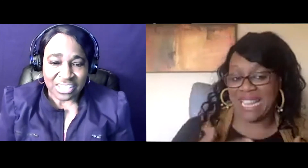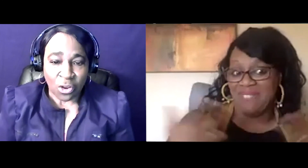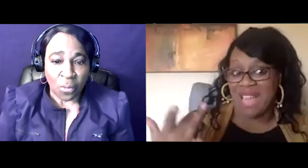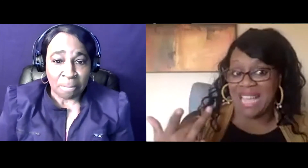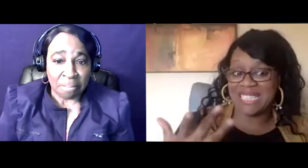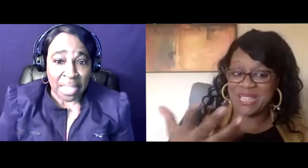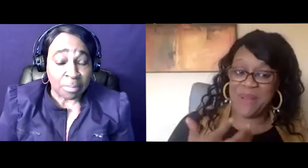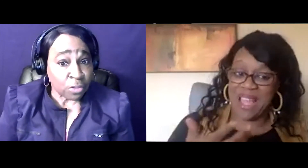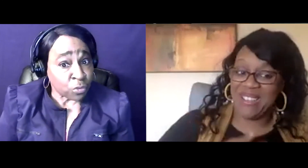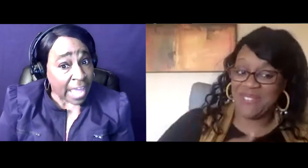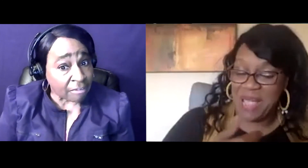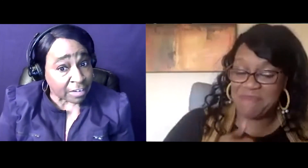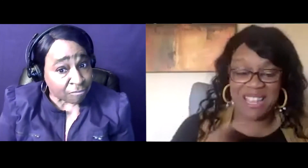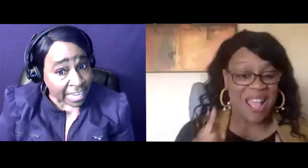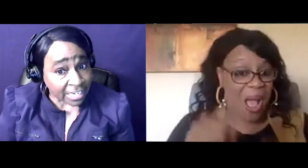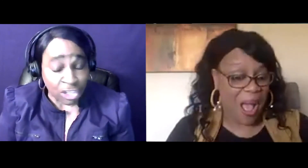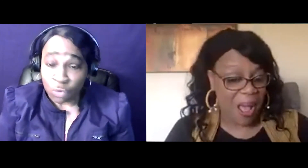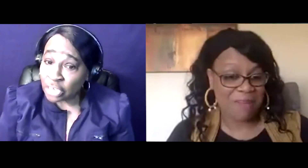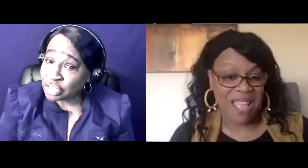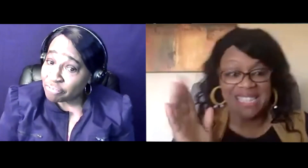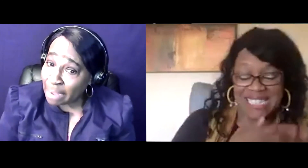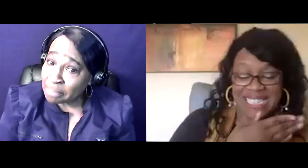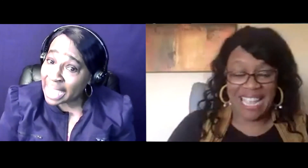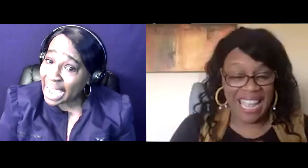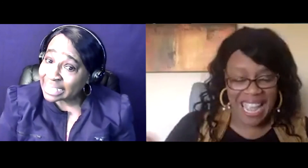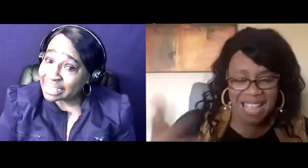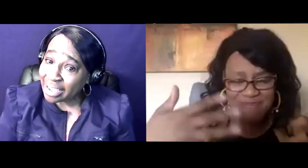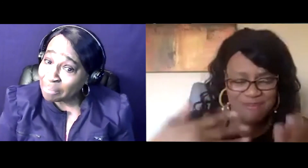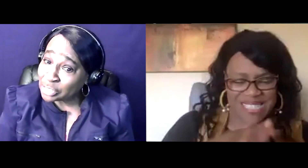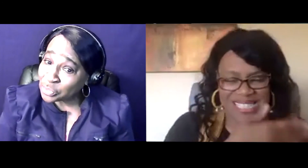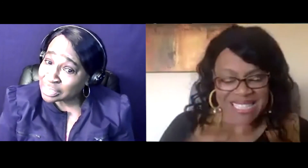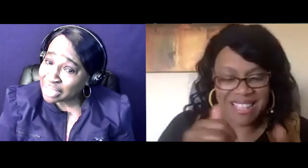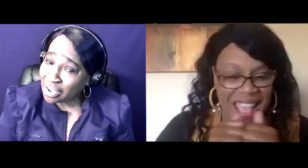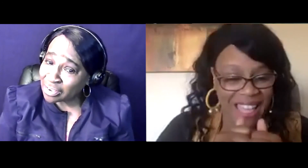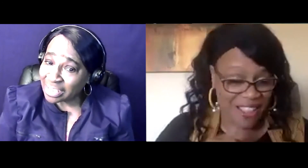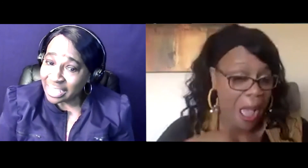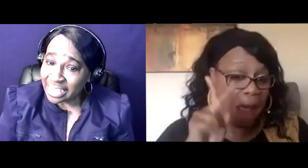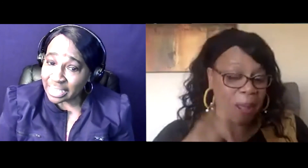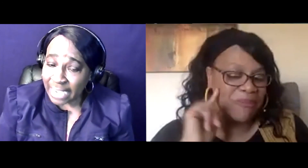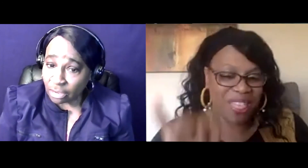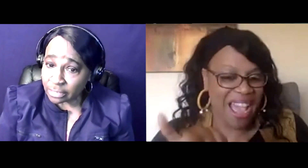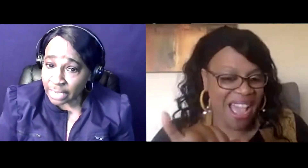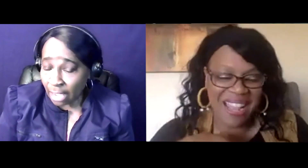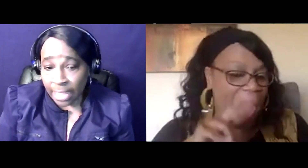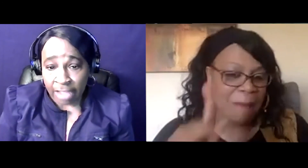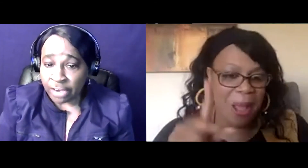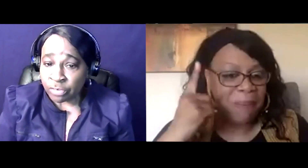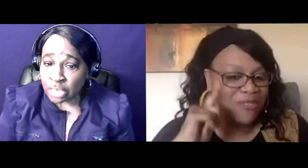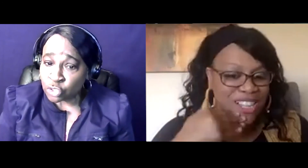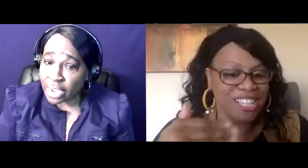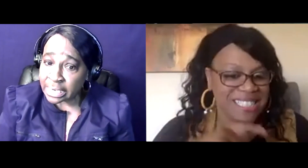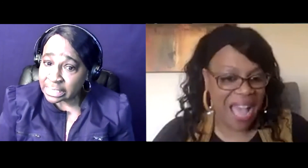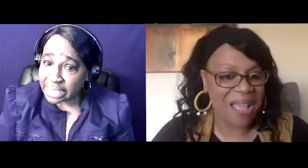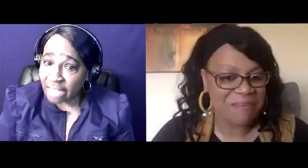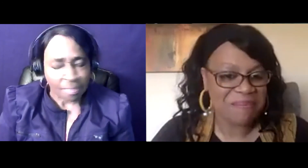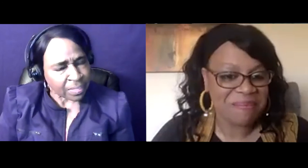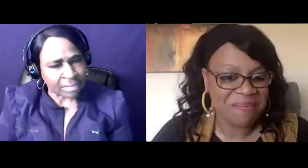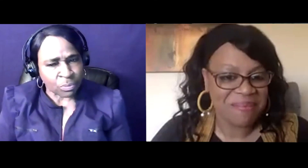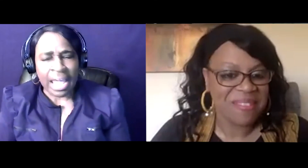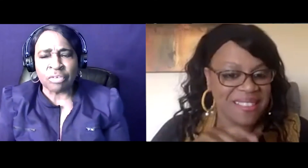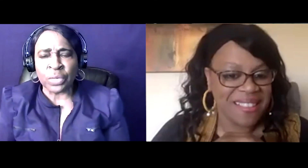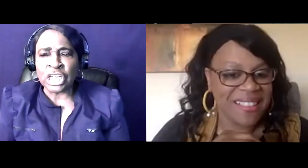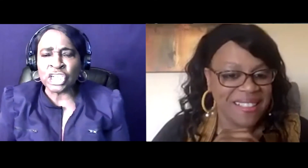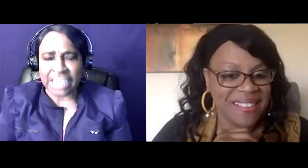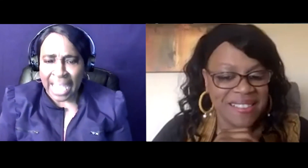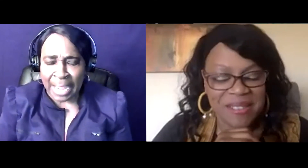So maybe if you have an event and you want to invite me, I can come and do the song, and I'll have everyone join us together. I think we'll have a really good time.